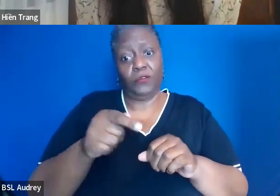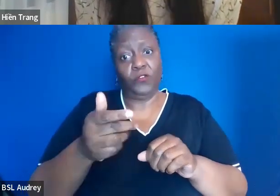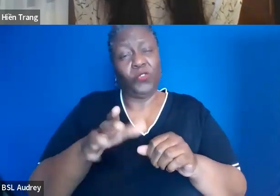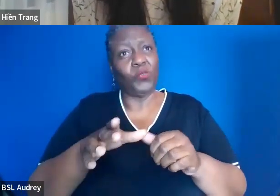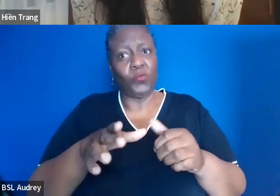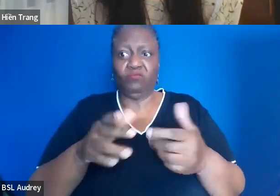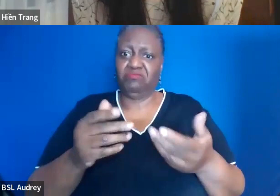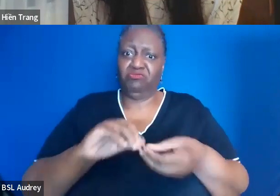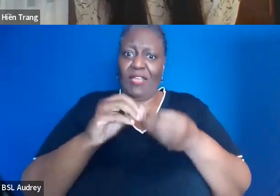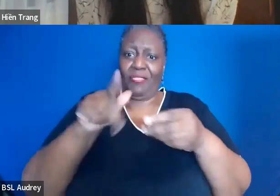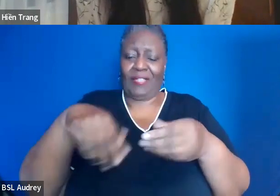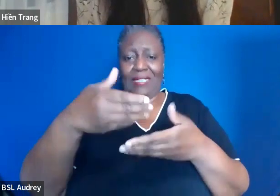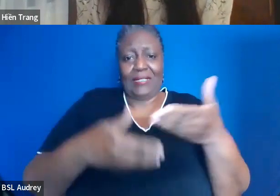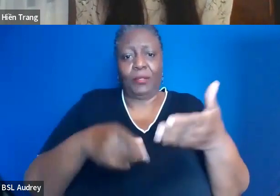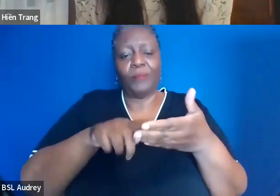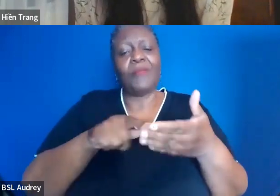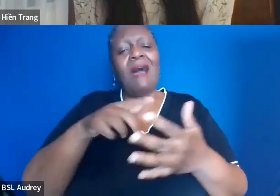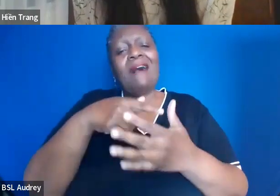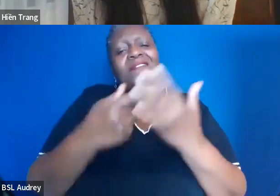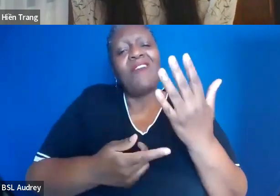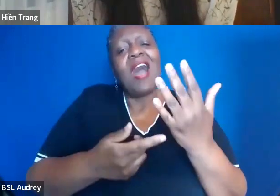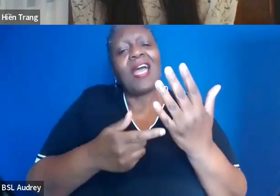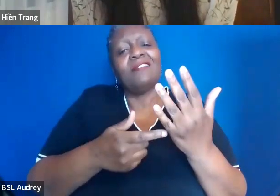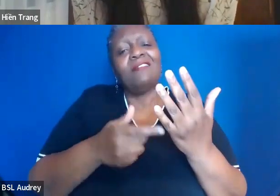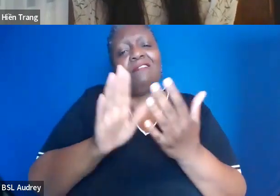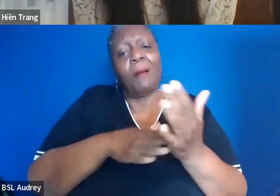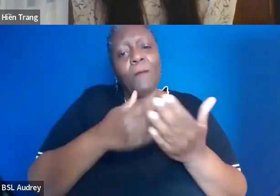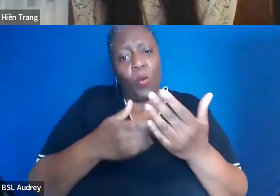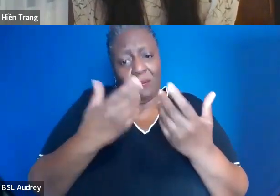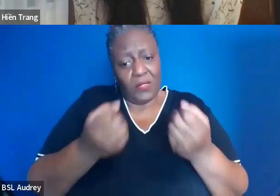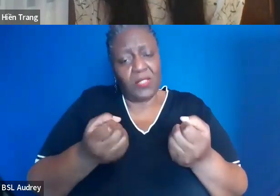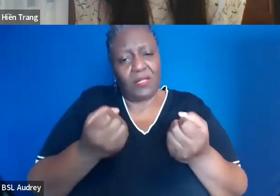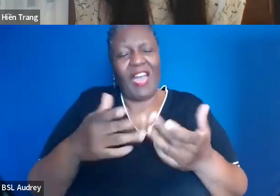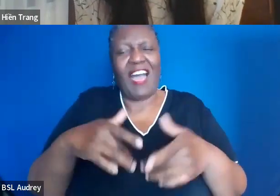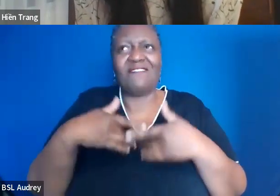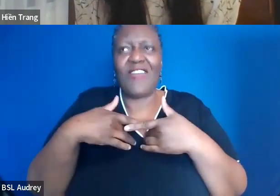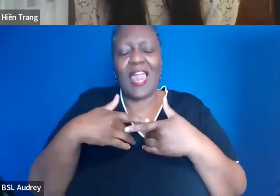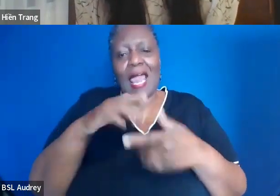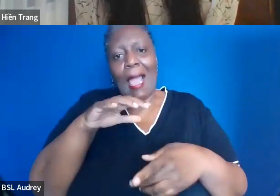like to share with you five poems today that I felt really captured the breath of her work